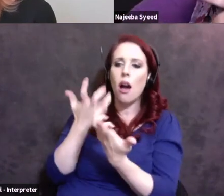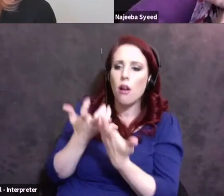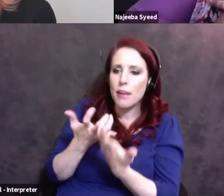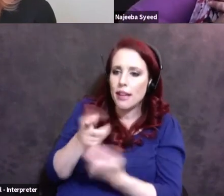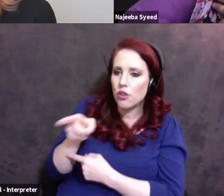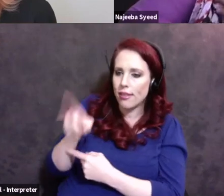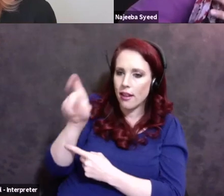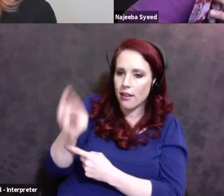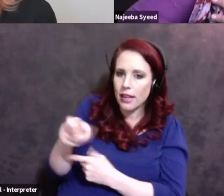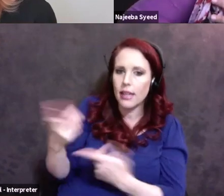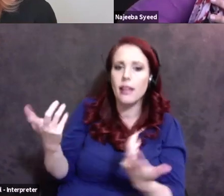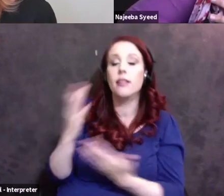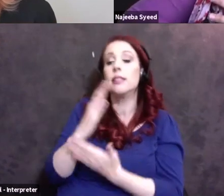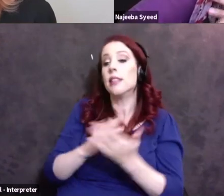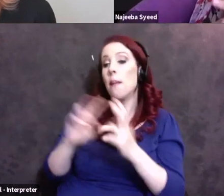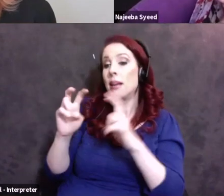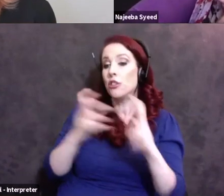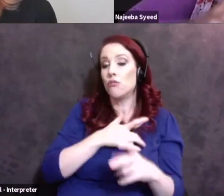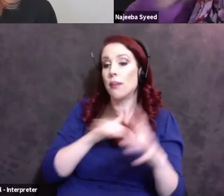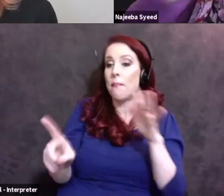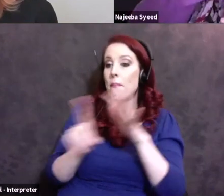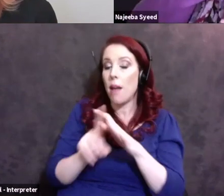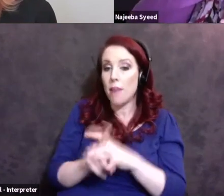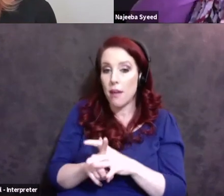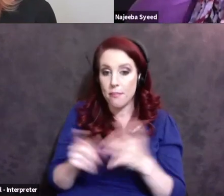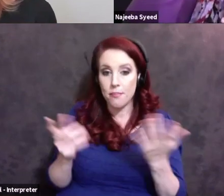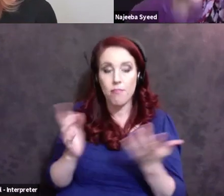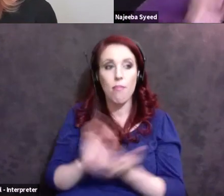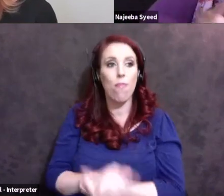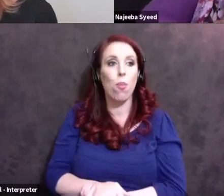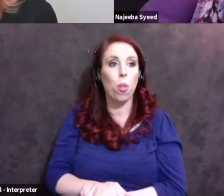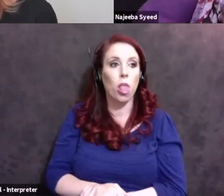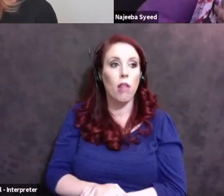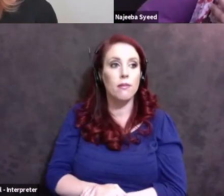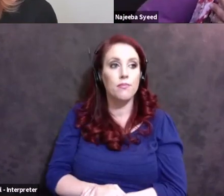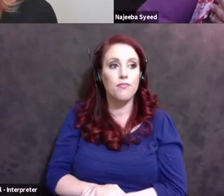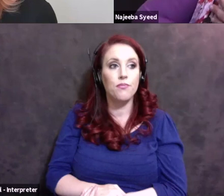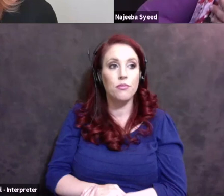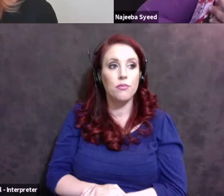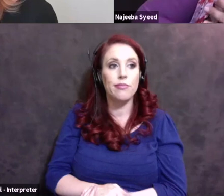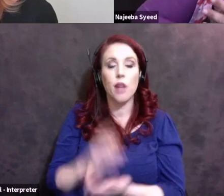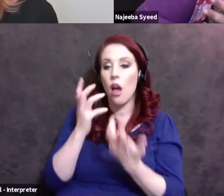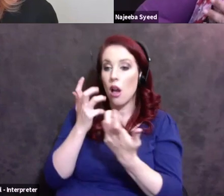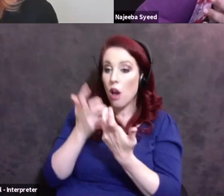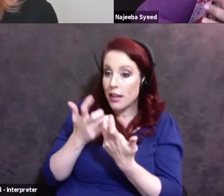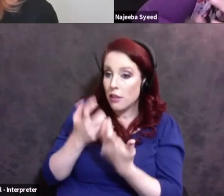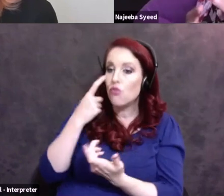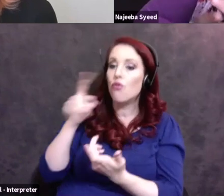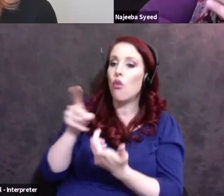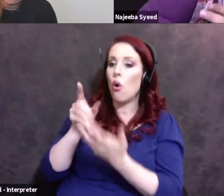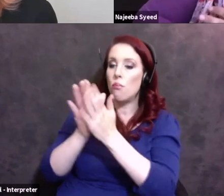Some of the issues that often come up are accommodations for prayer, accommodation or